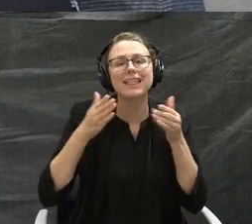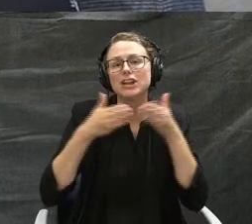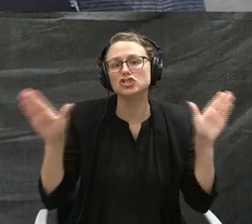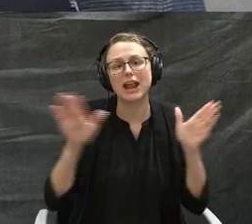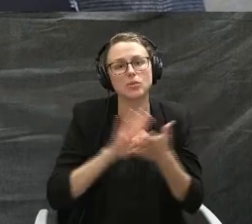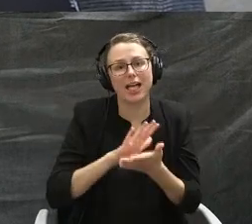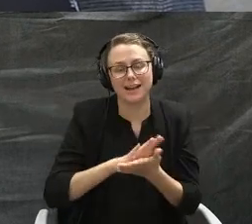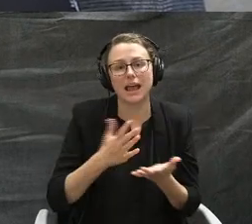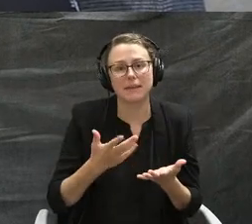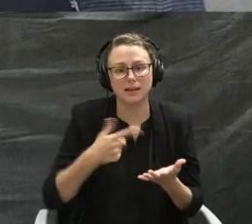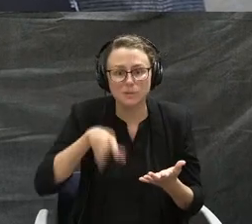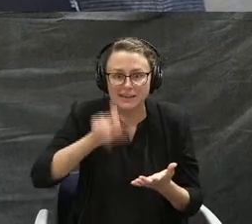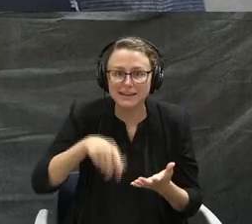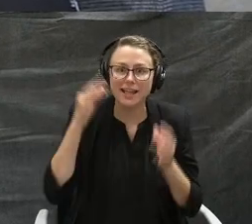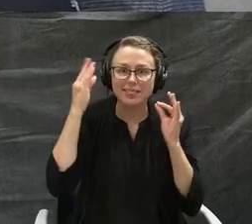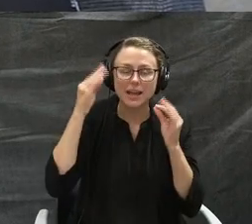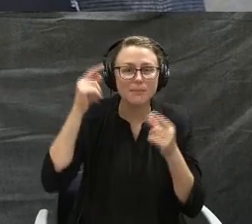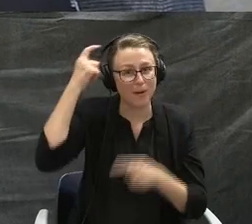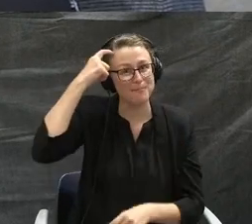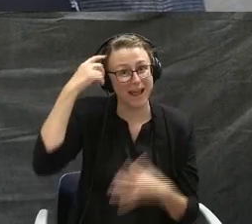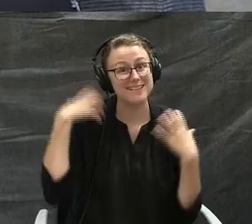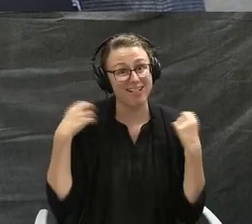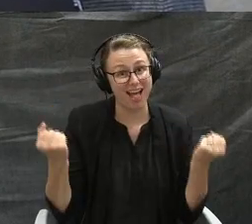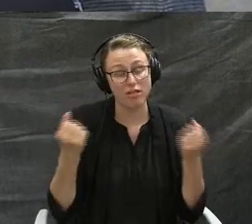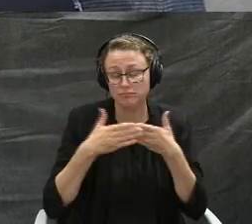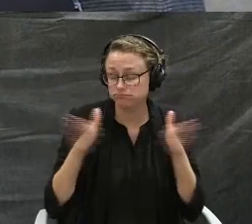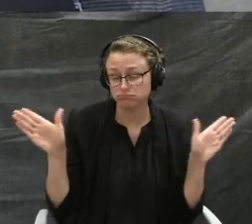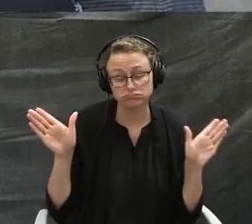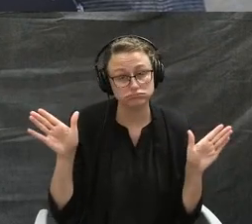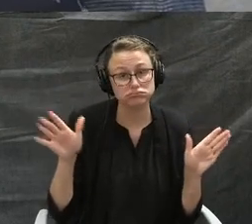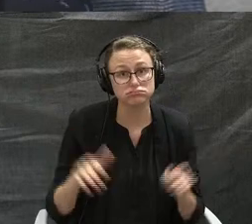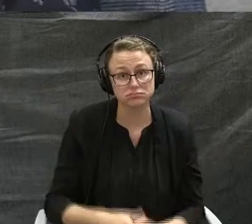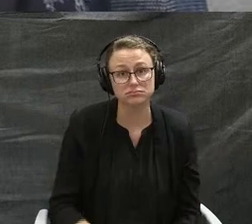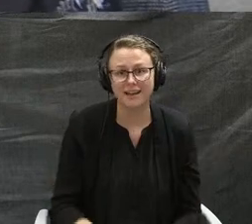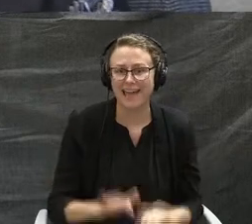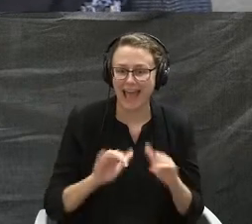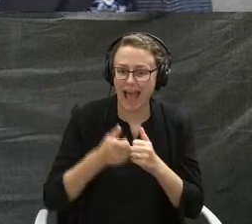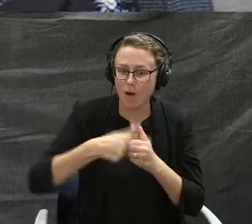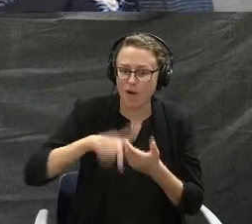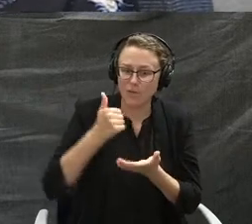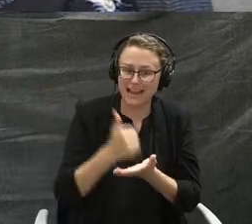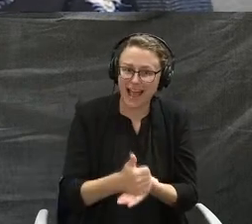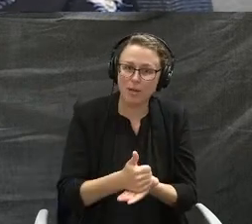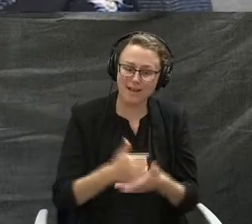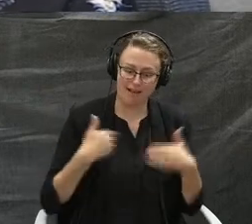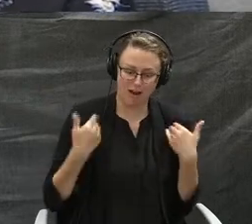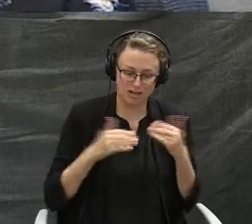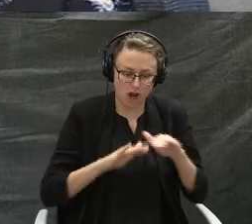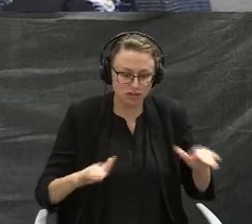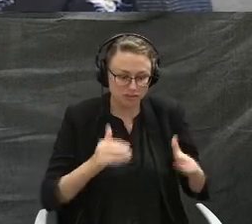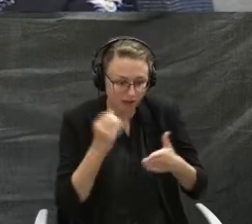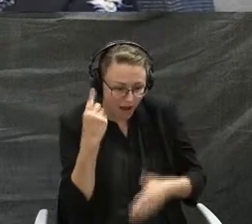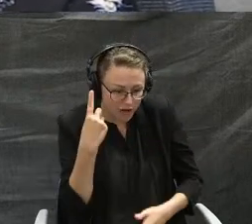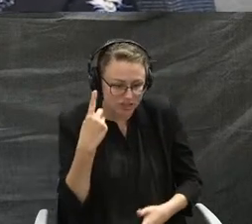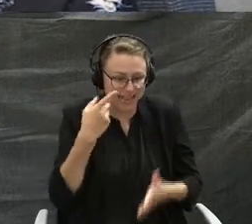also need to consider mental health across the board. How are we helping our young children understand this pandemic and